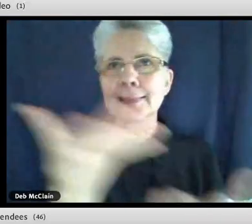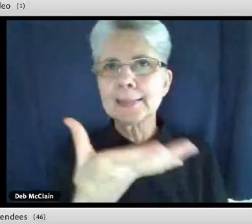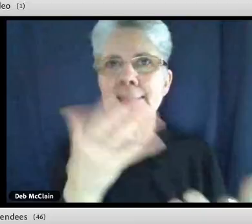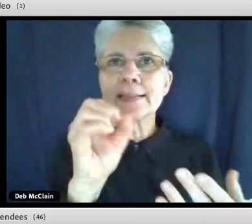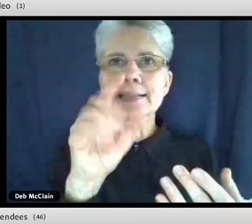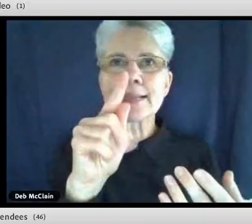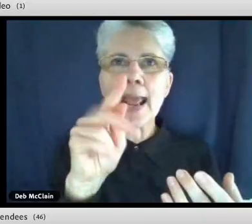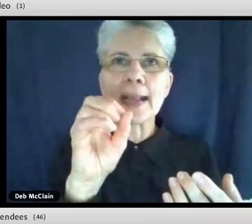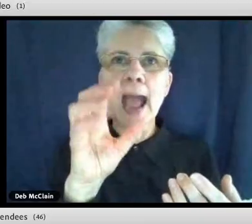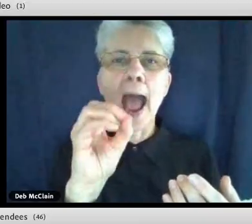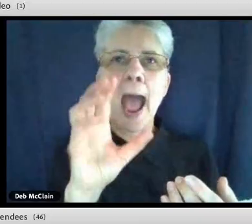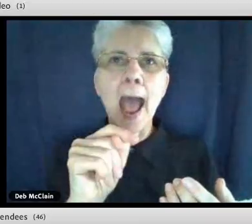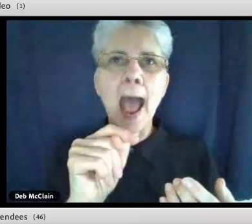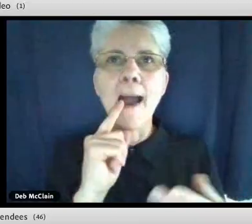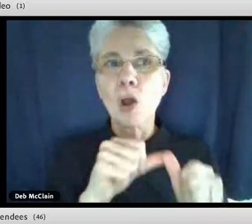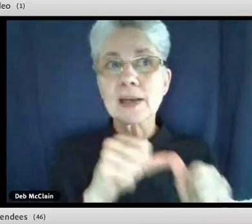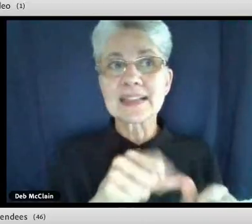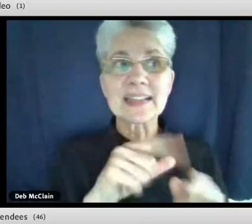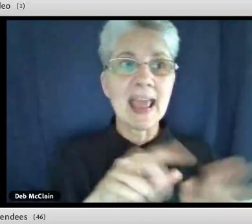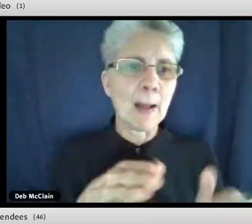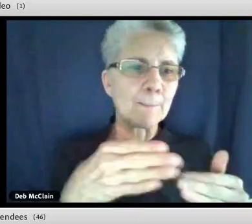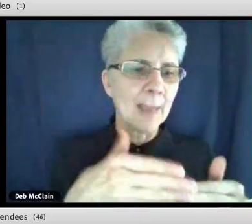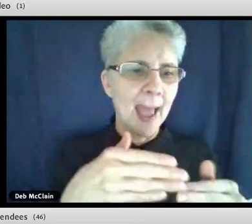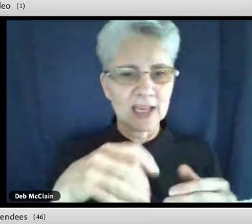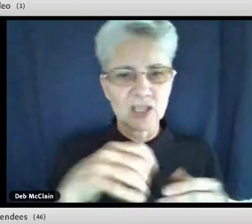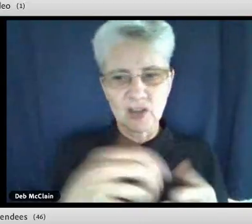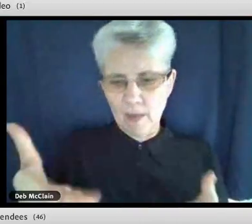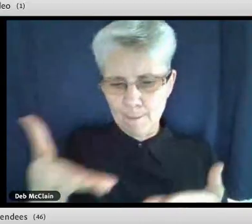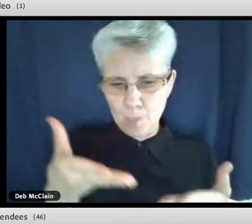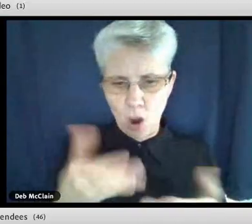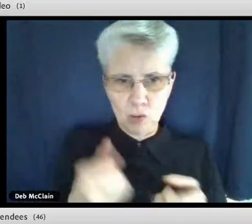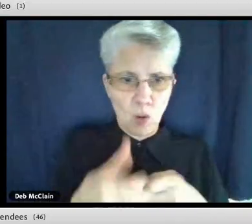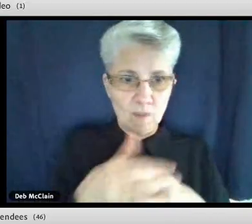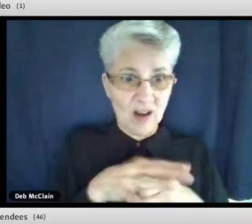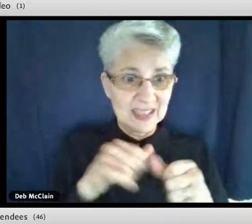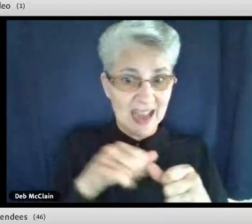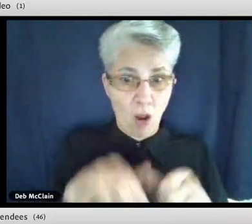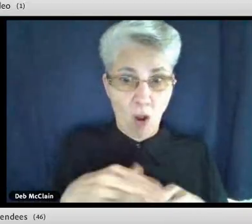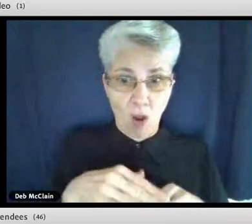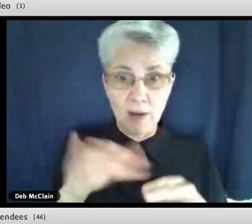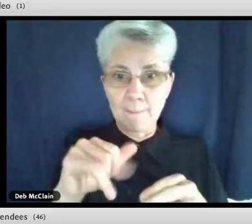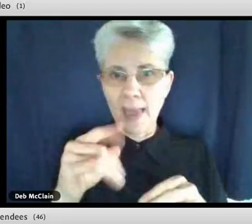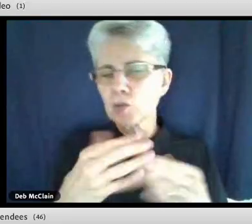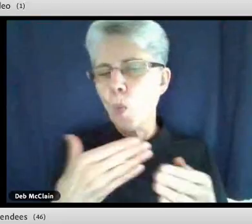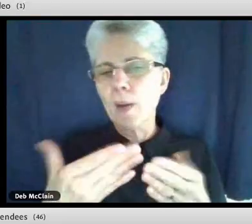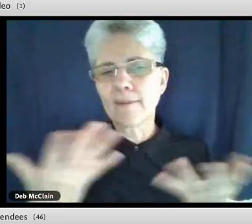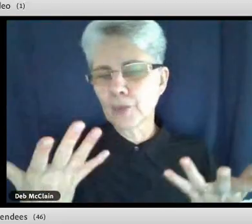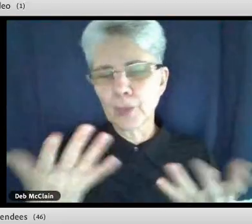or how long something can stay on a package, the coronavirus can stay on a package or whatever it might be,